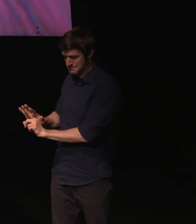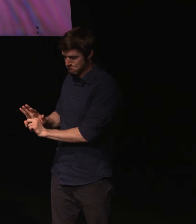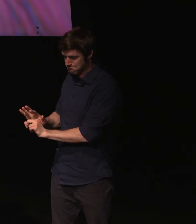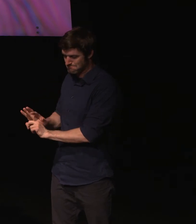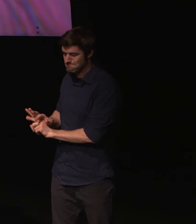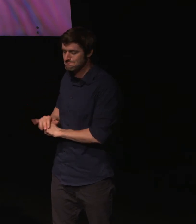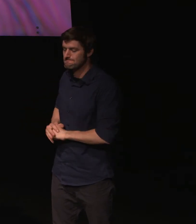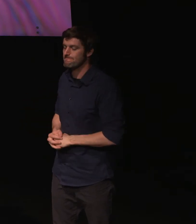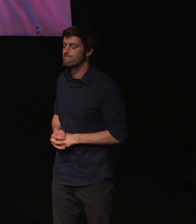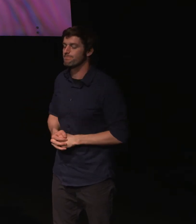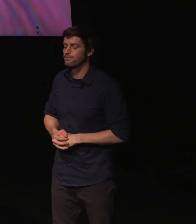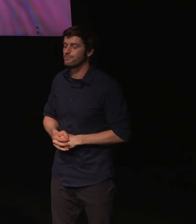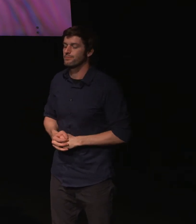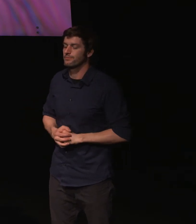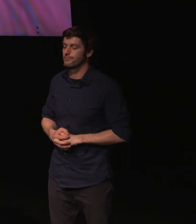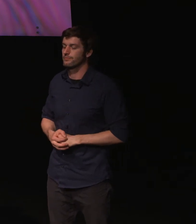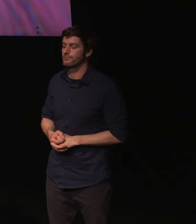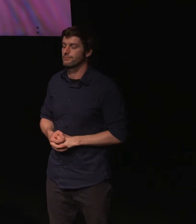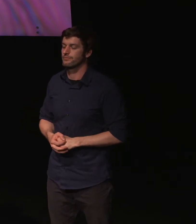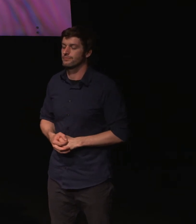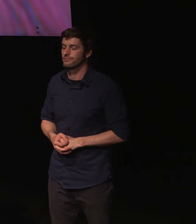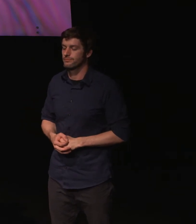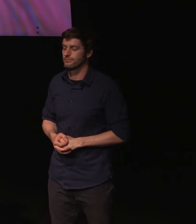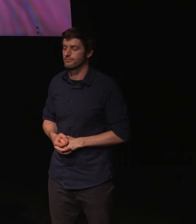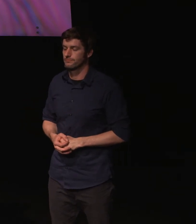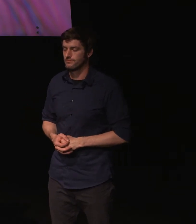But at a certain point